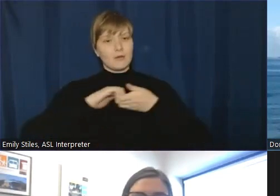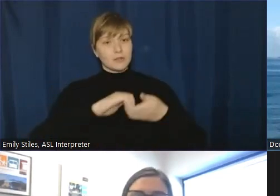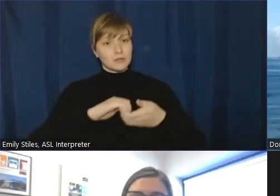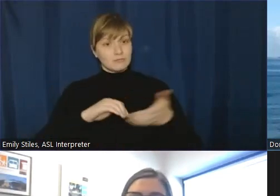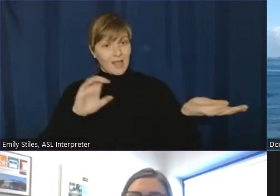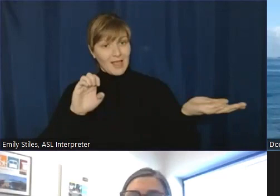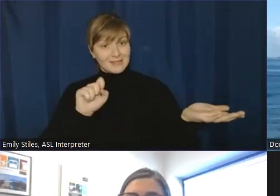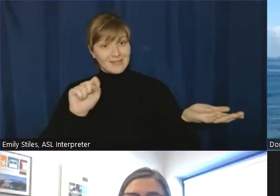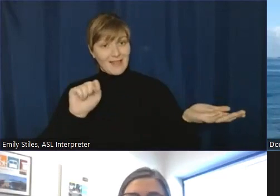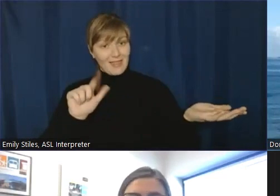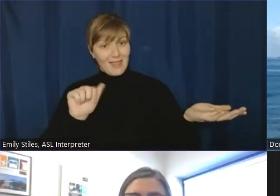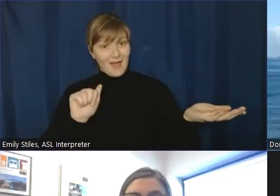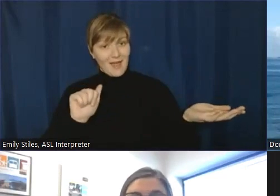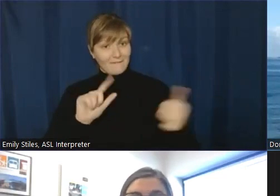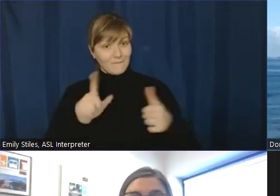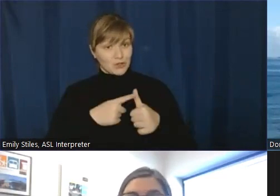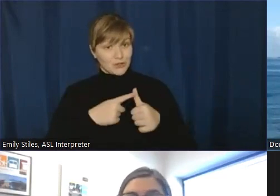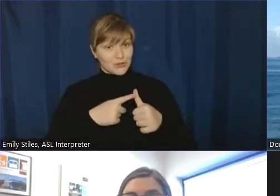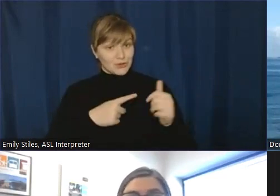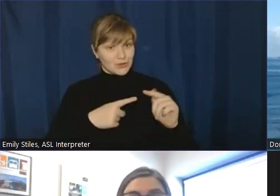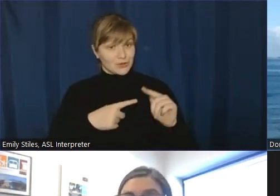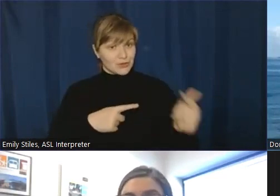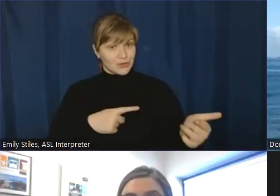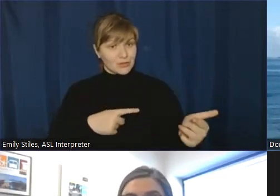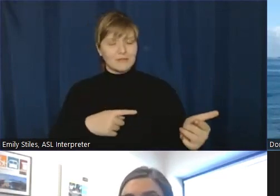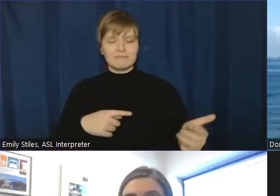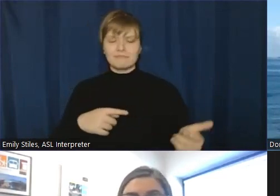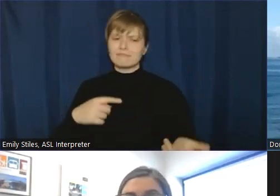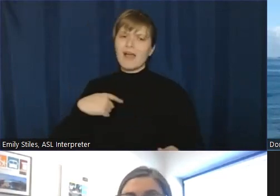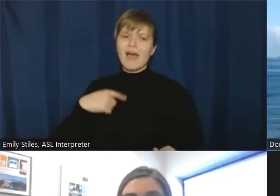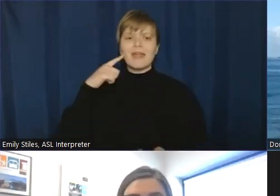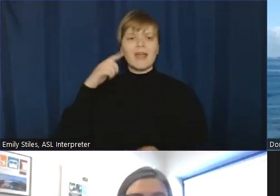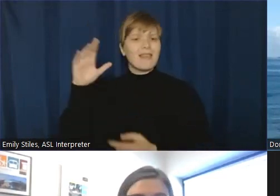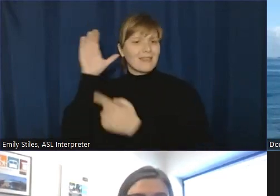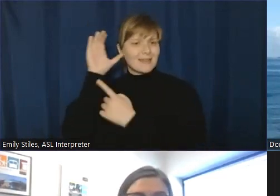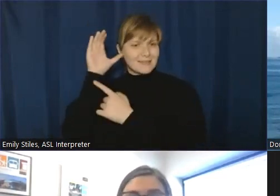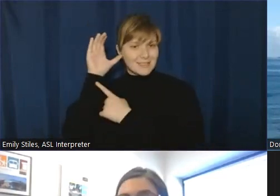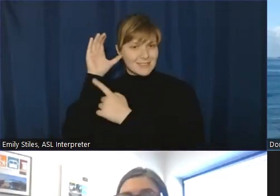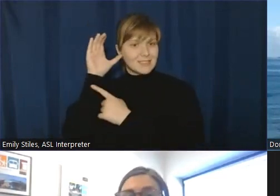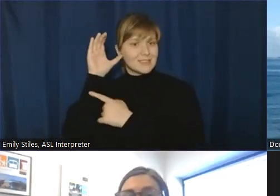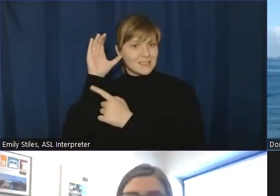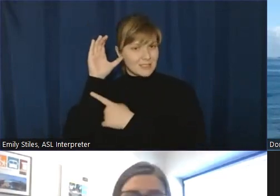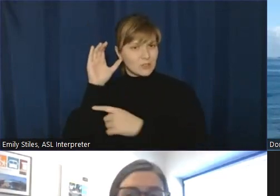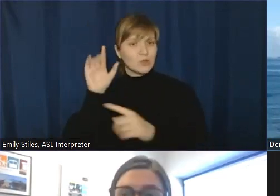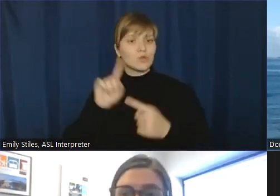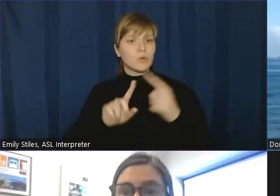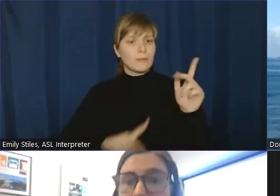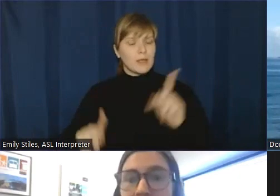Sure. I would say listening to the people and acting upon what they are saying.